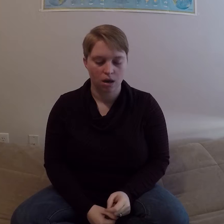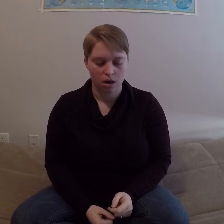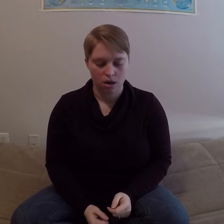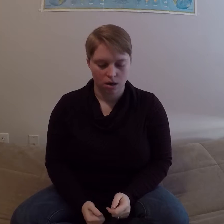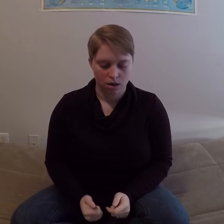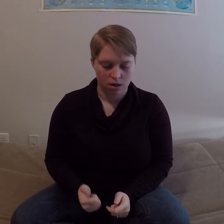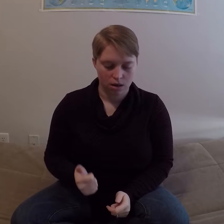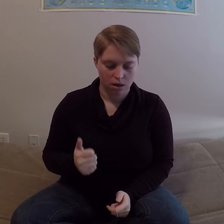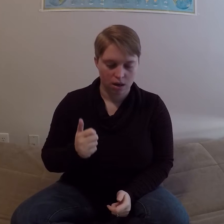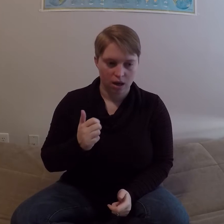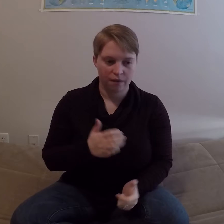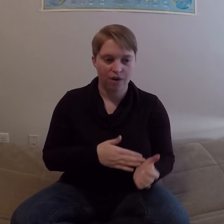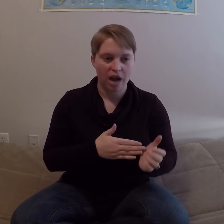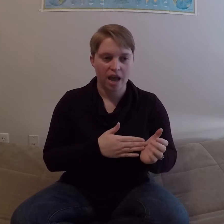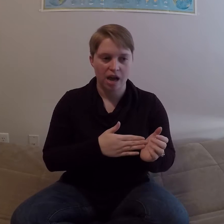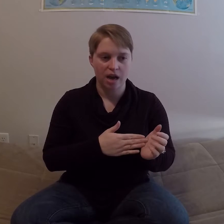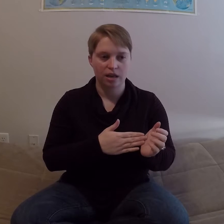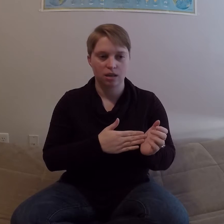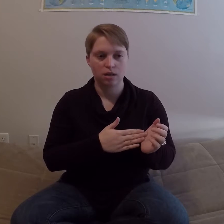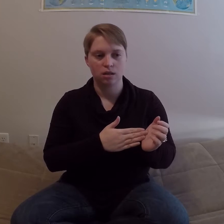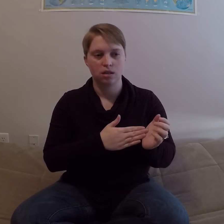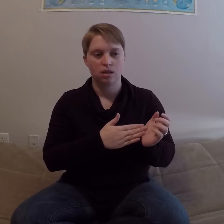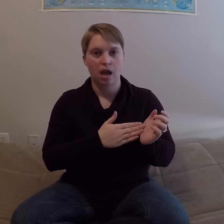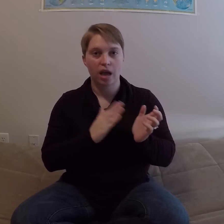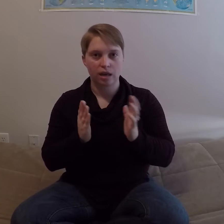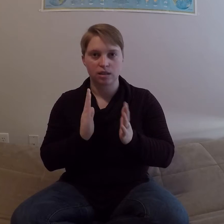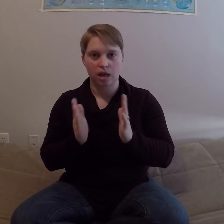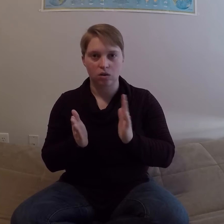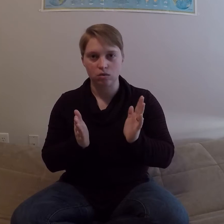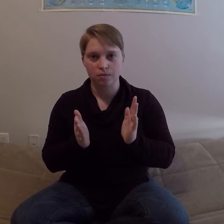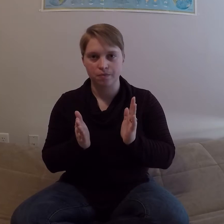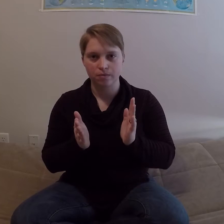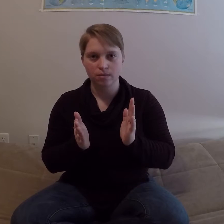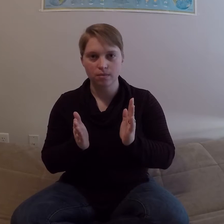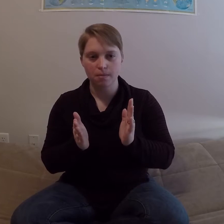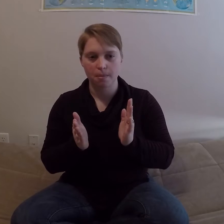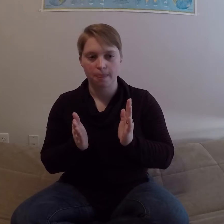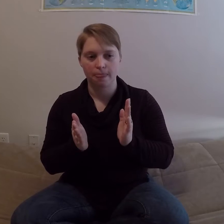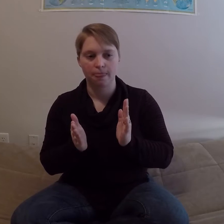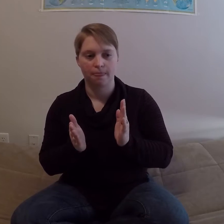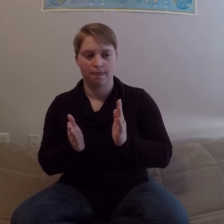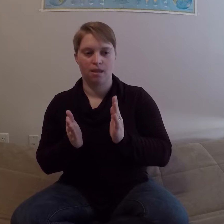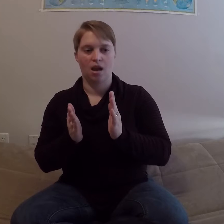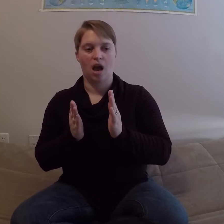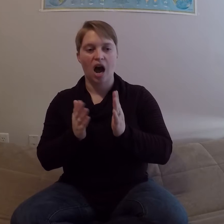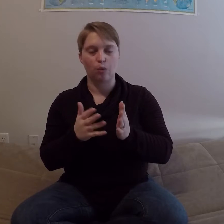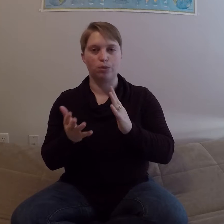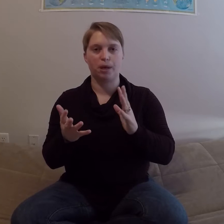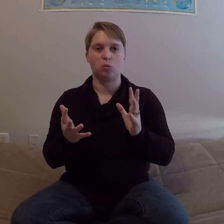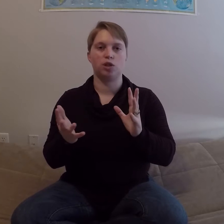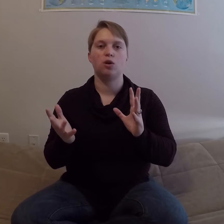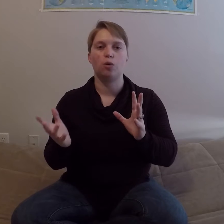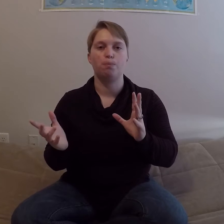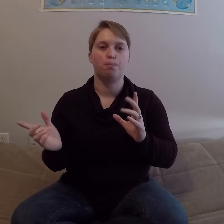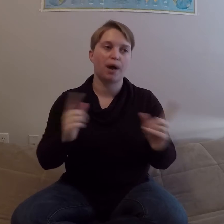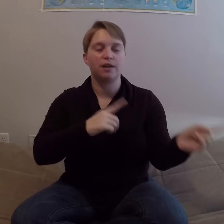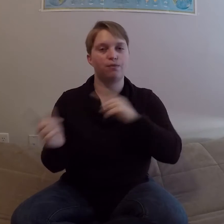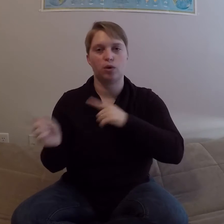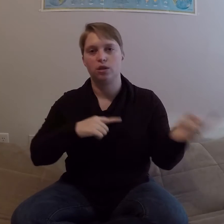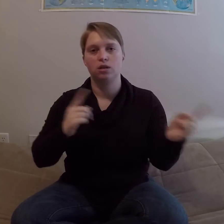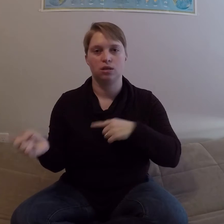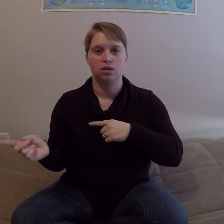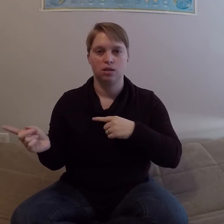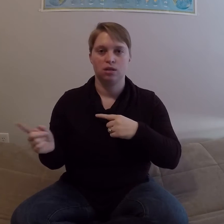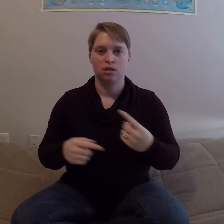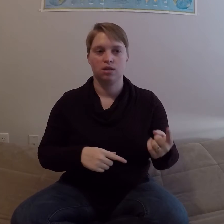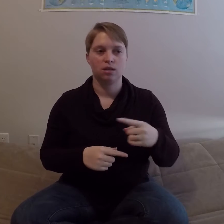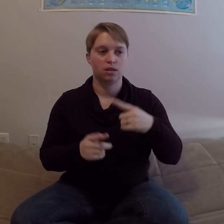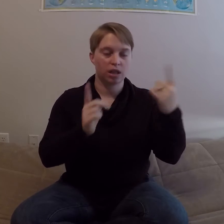If I had ASL, I would be going back and forth between